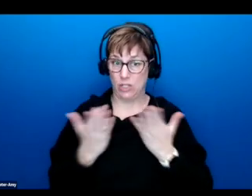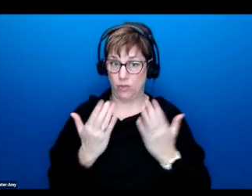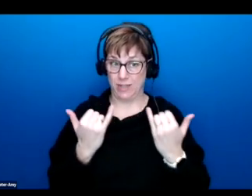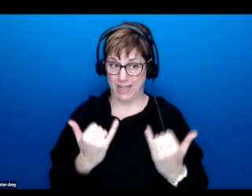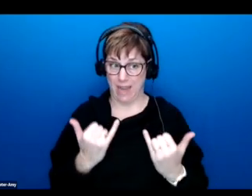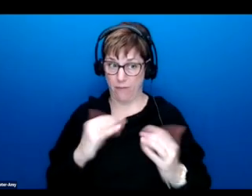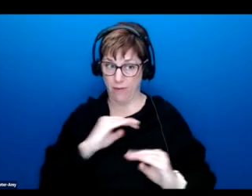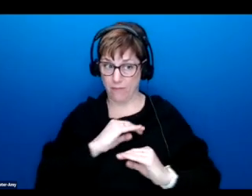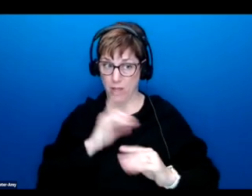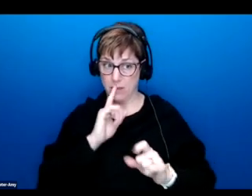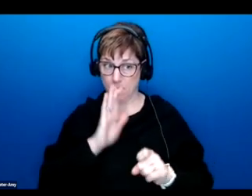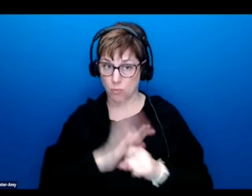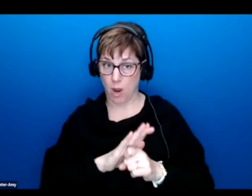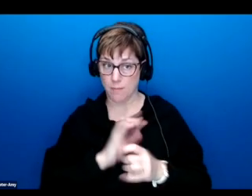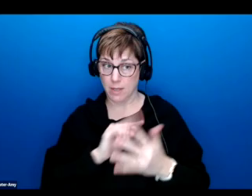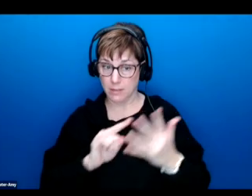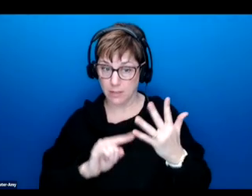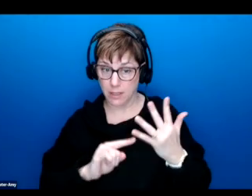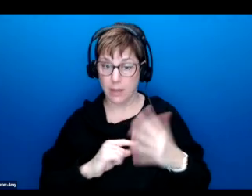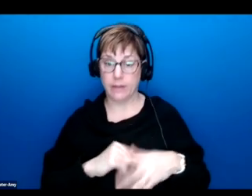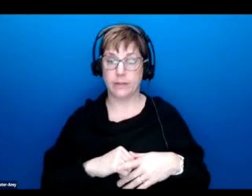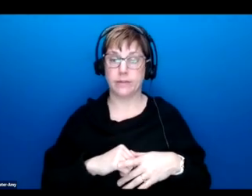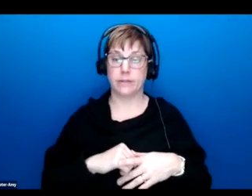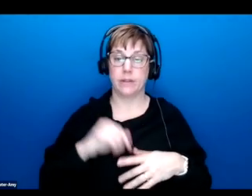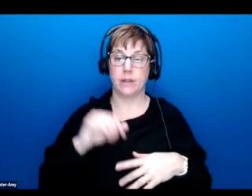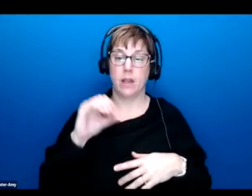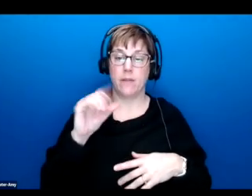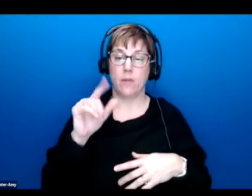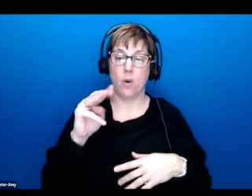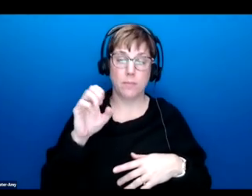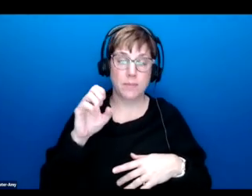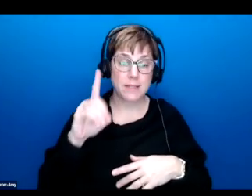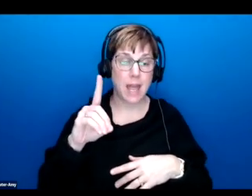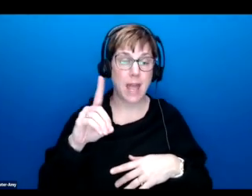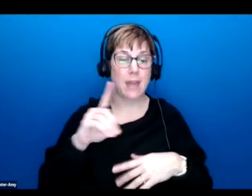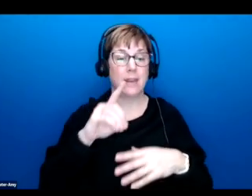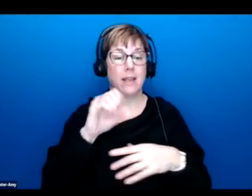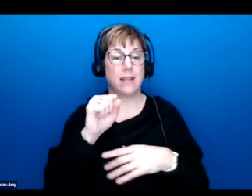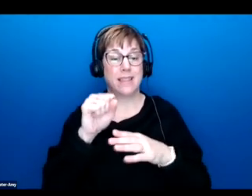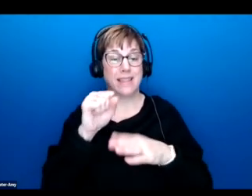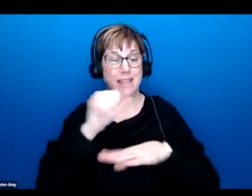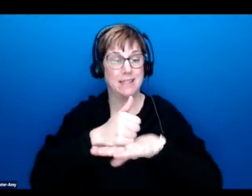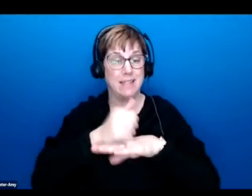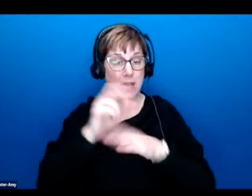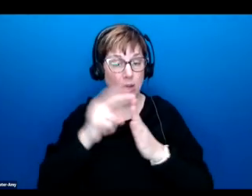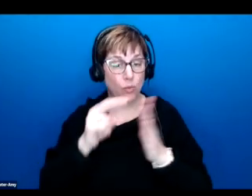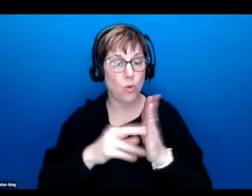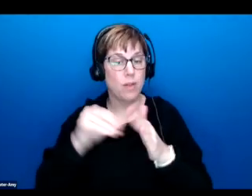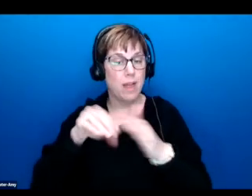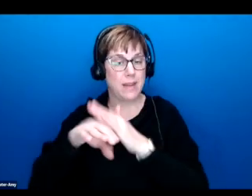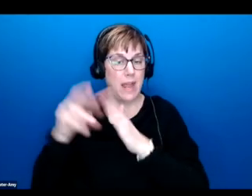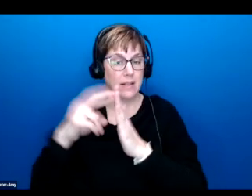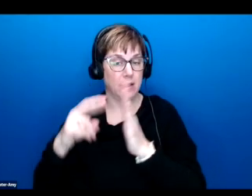the promises of Olmstead, the setting rule, and the access rule as it relates to advancement and advocacy.